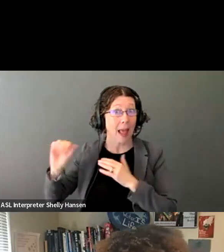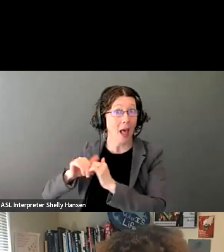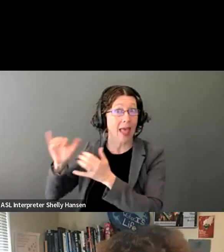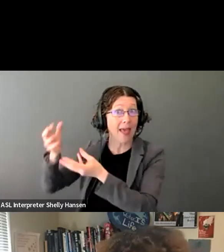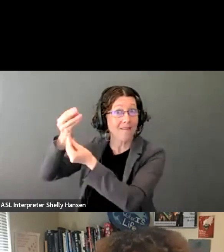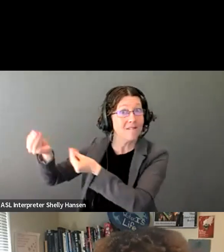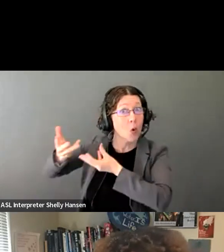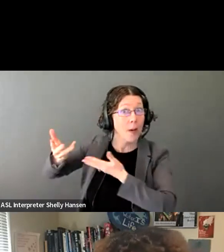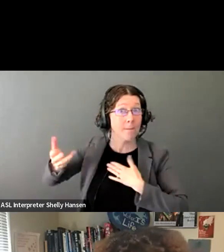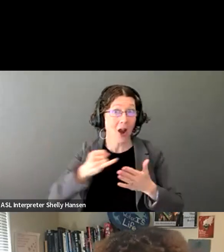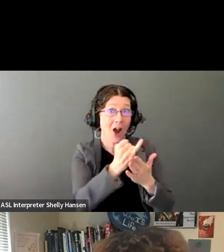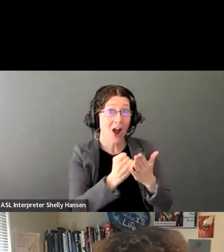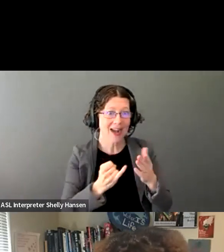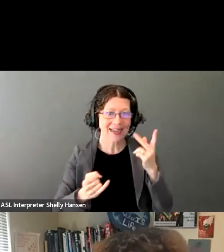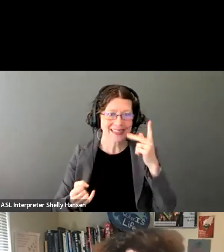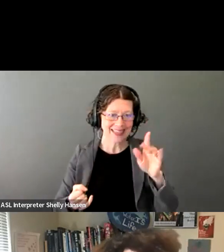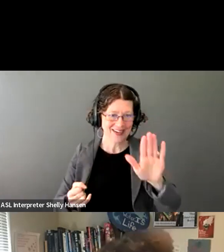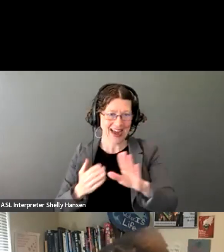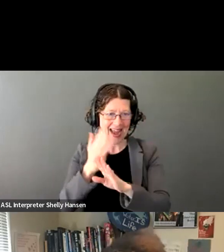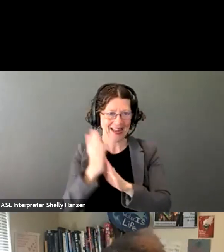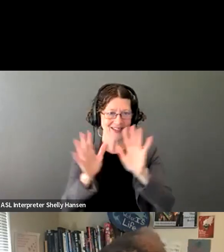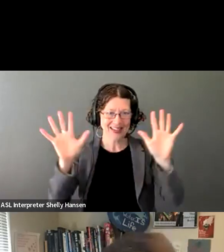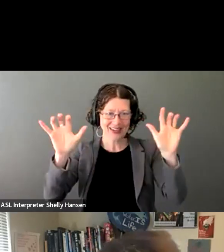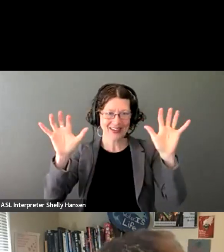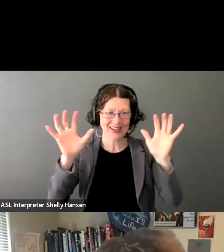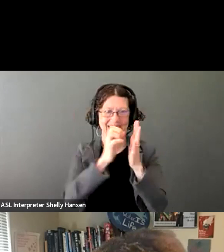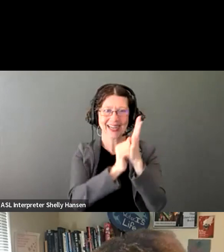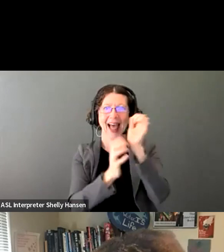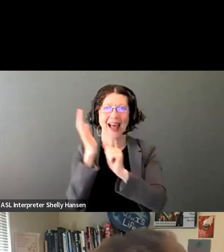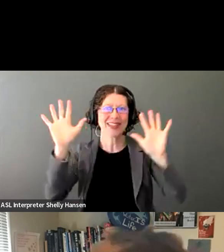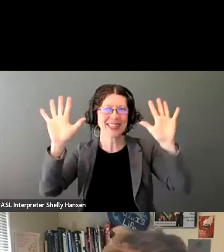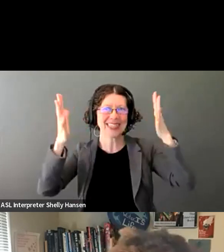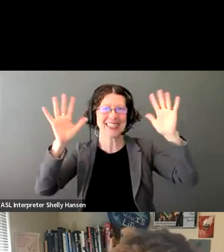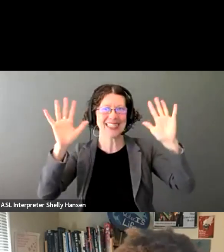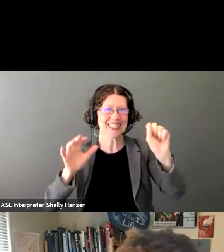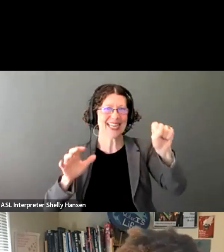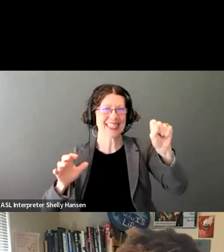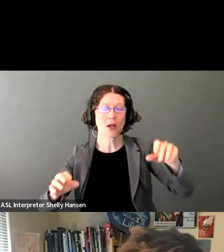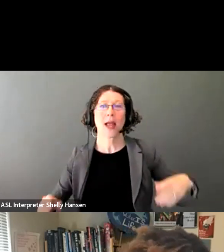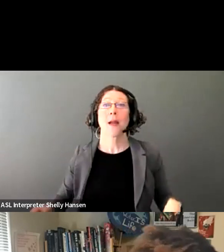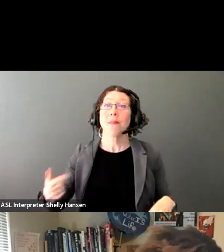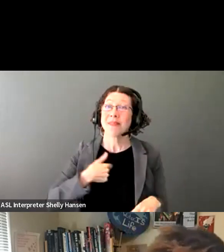Right, I see your gloved hands, yes. So I am pretty newly disabled.